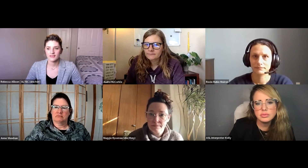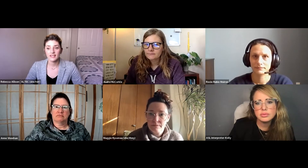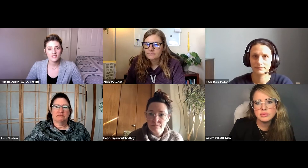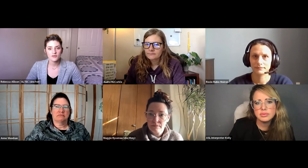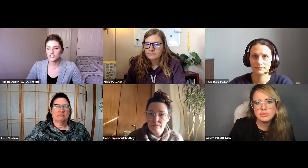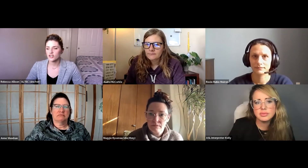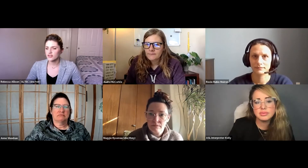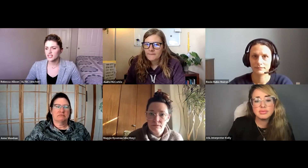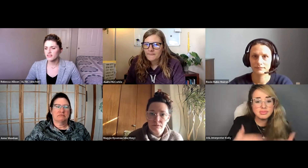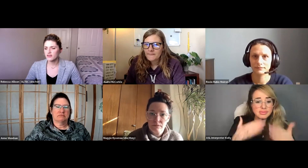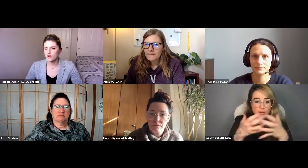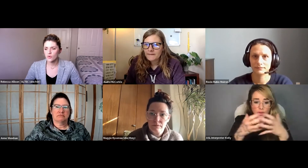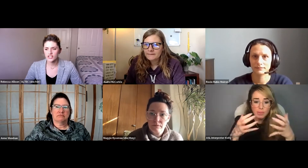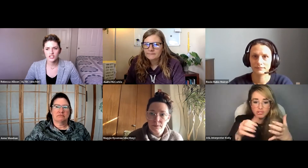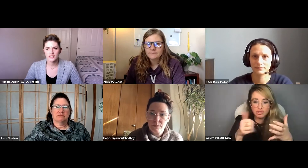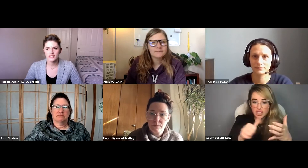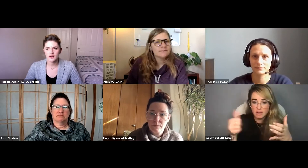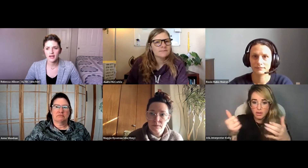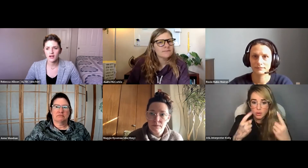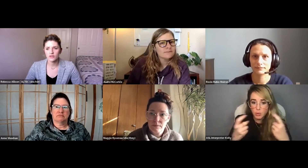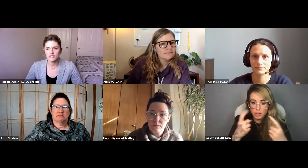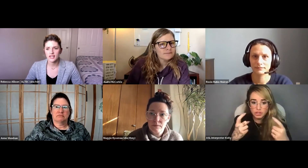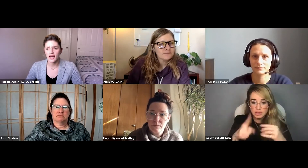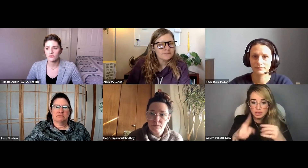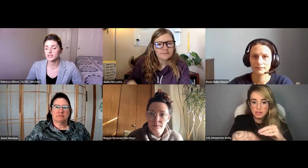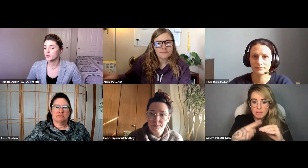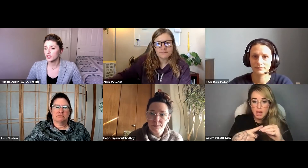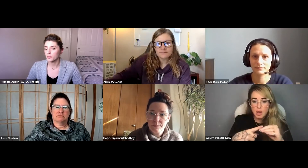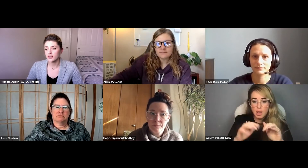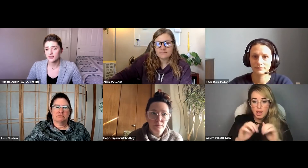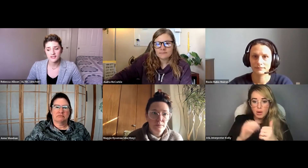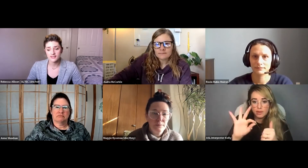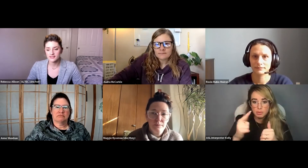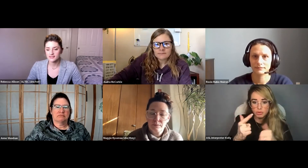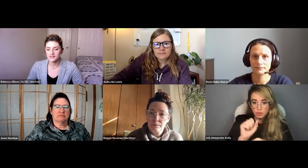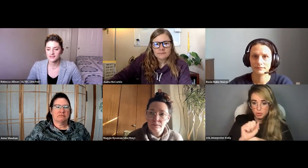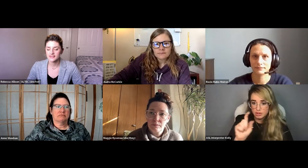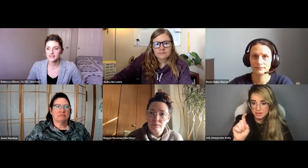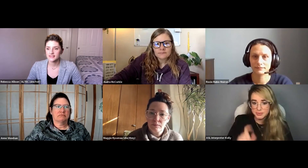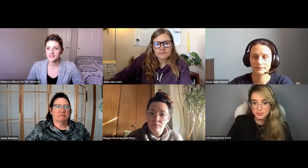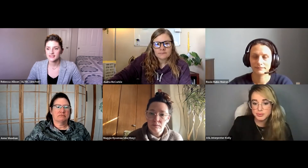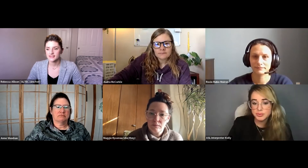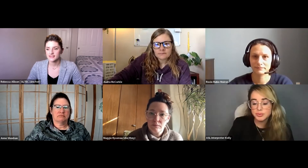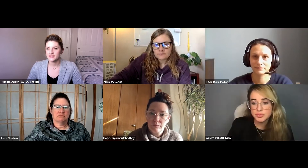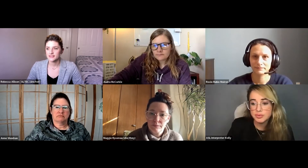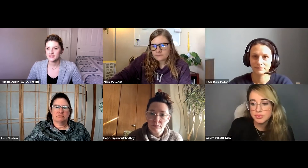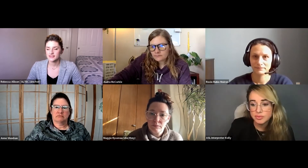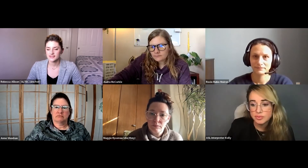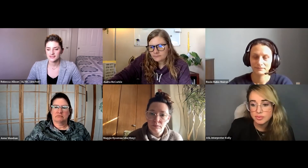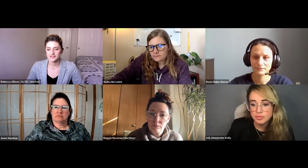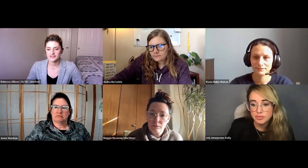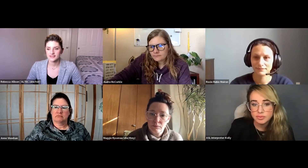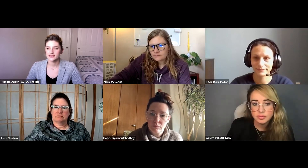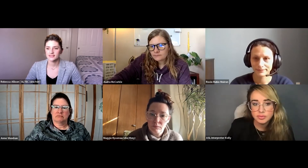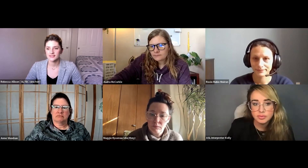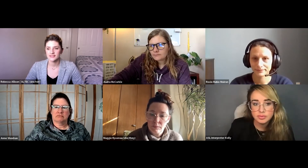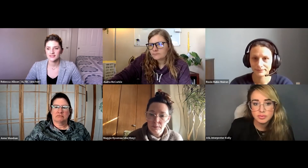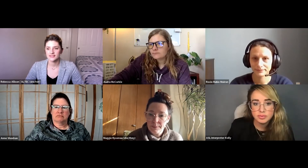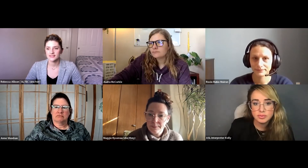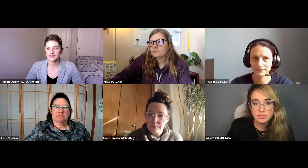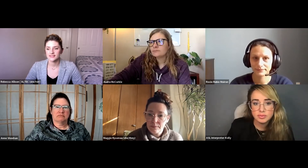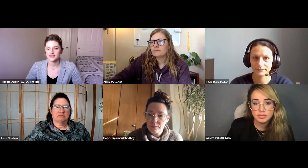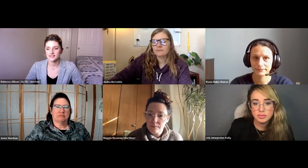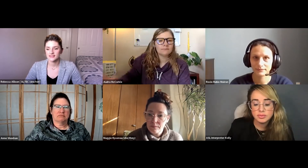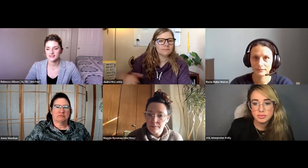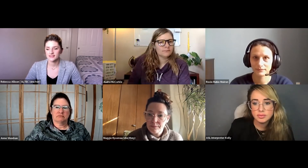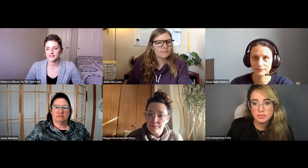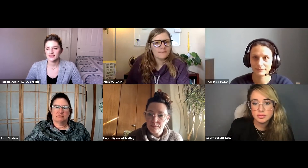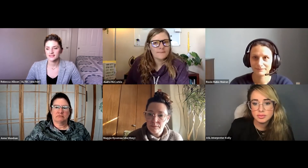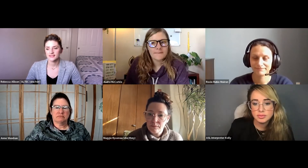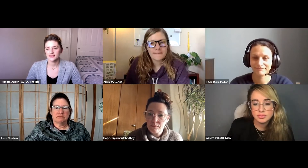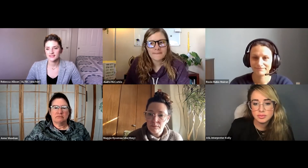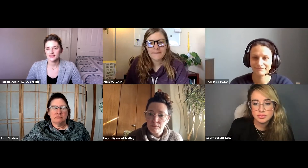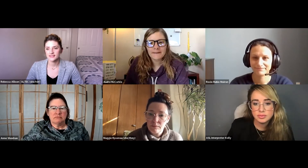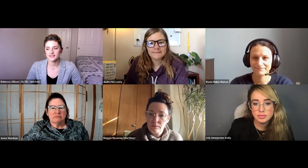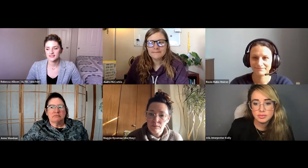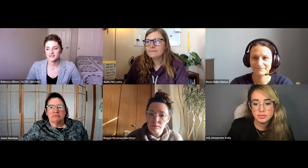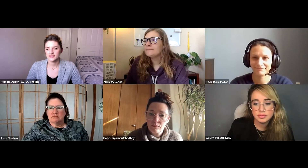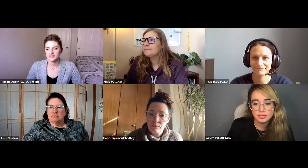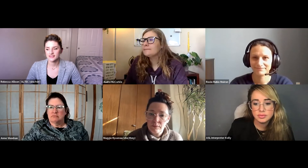Thanks so much. Are there any other questions about how Flipgrid works?